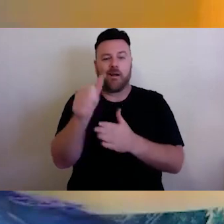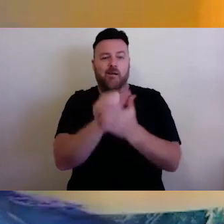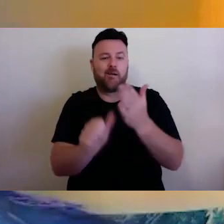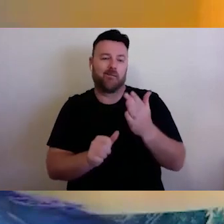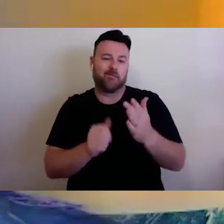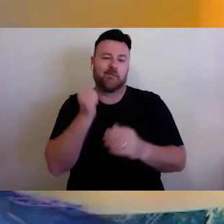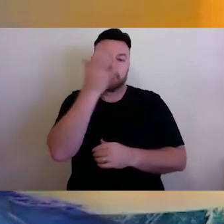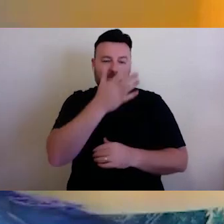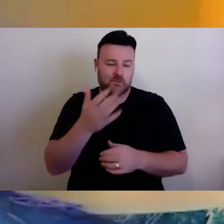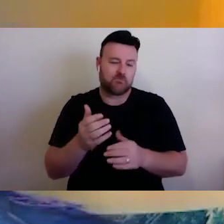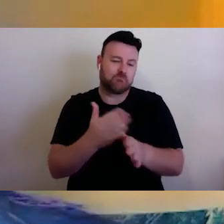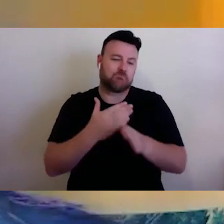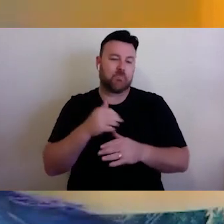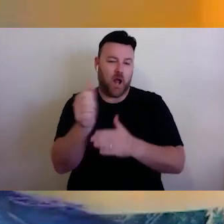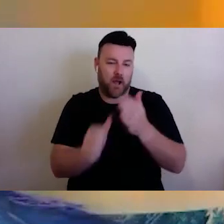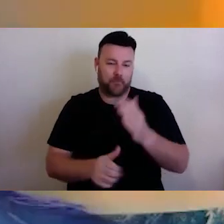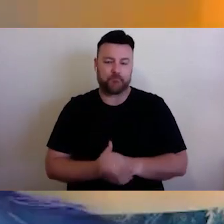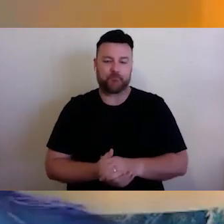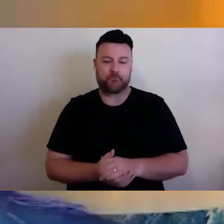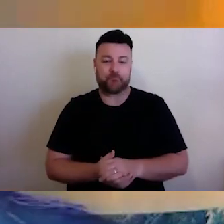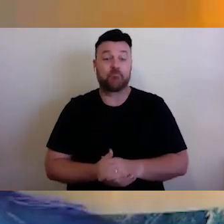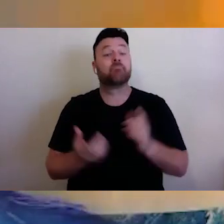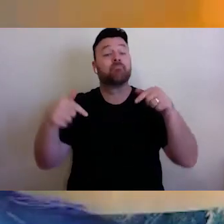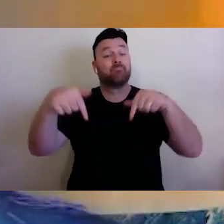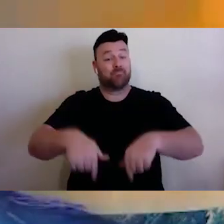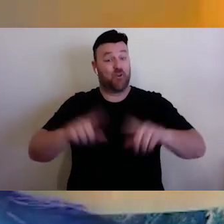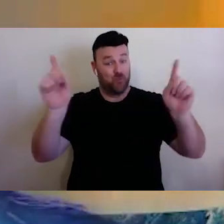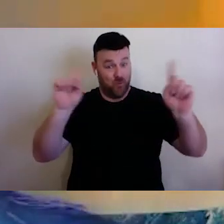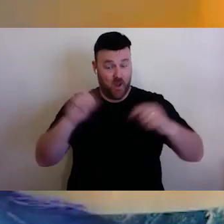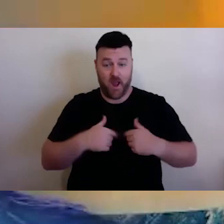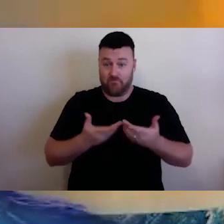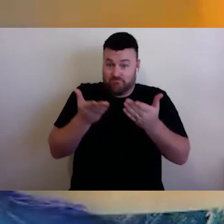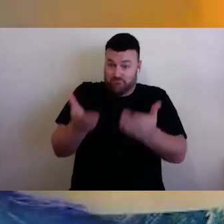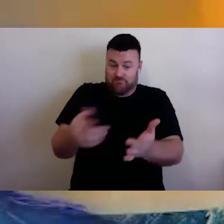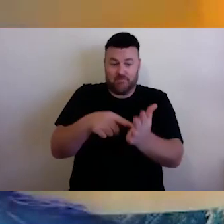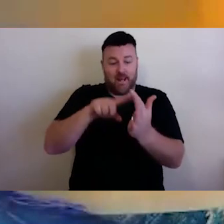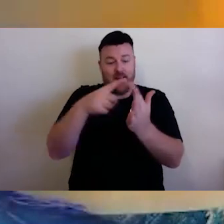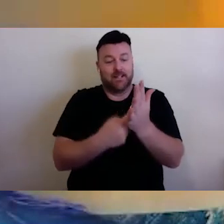however, we have Dr Terri Janke. She will present the webinar on First